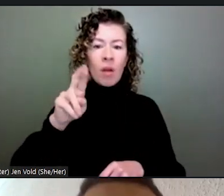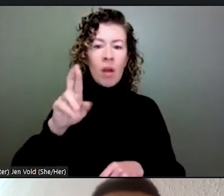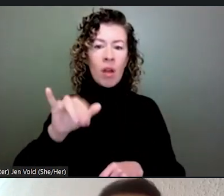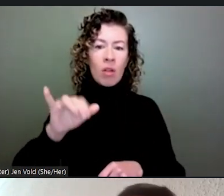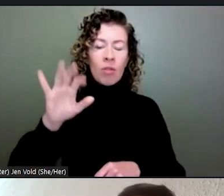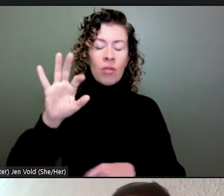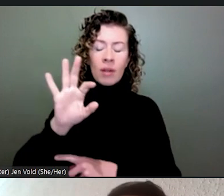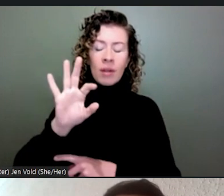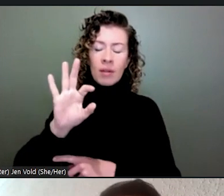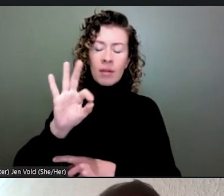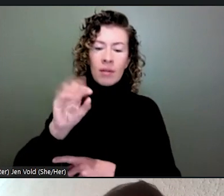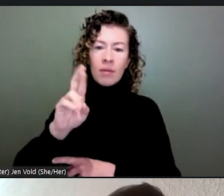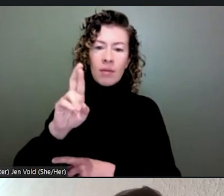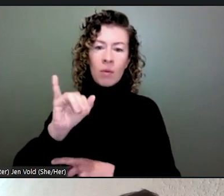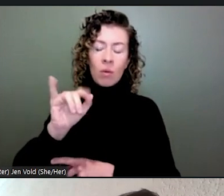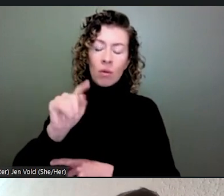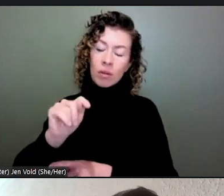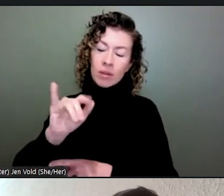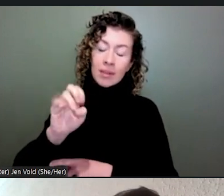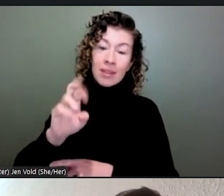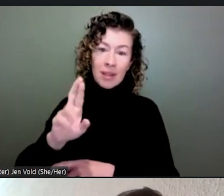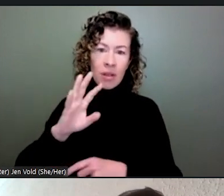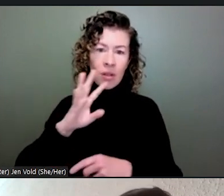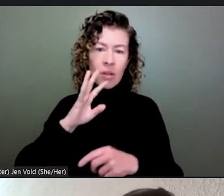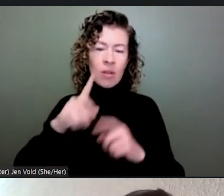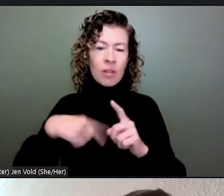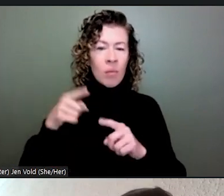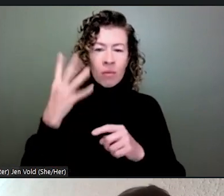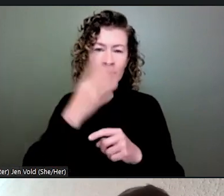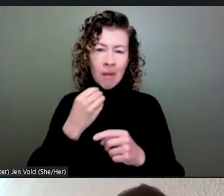talked about--along with Gramling, talked about this idea of Jus Linguaram.